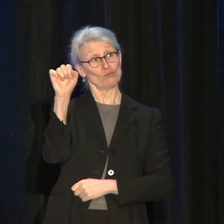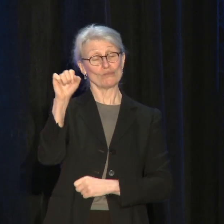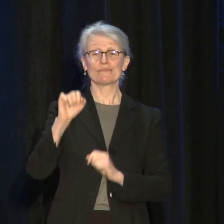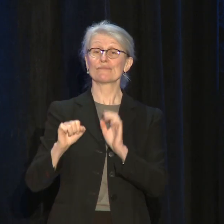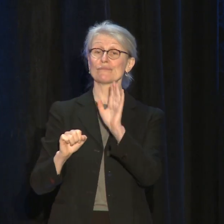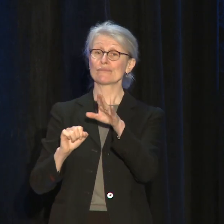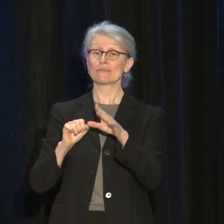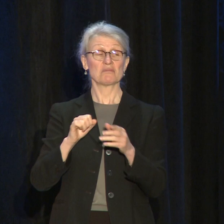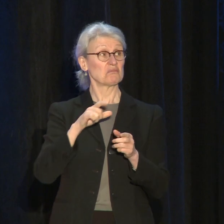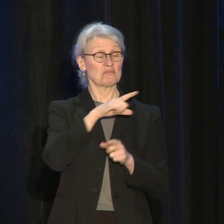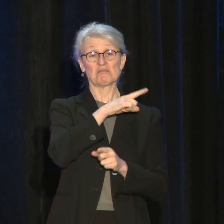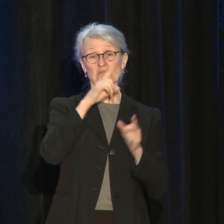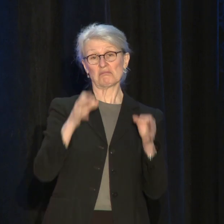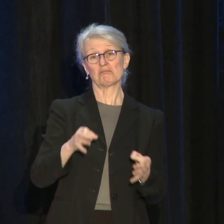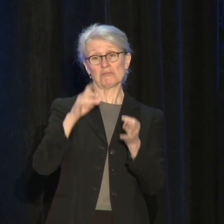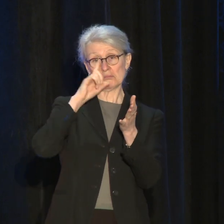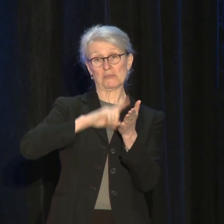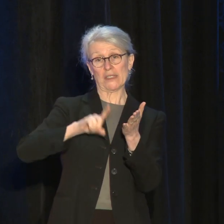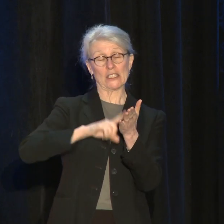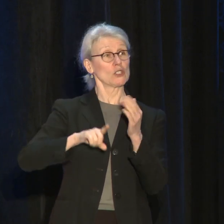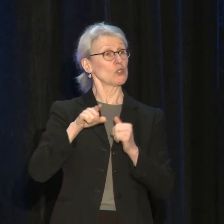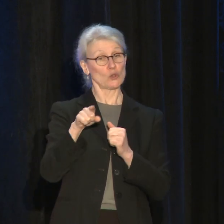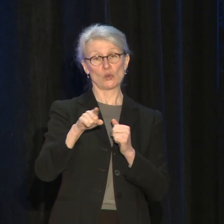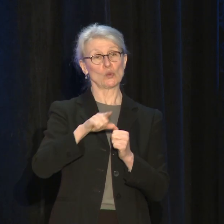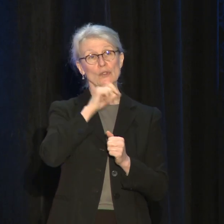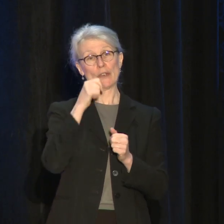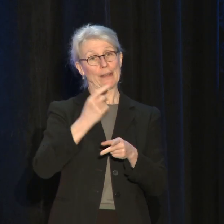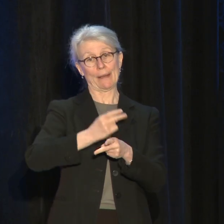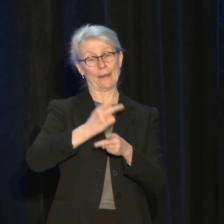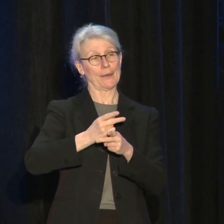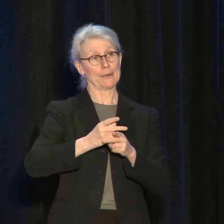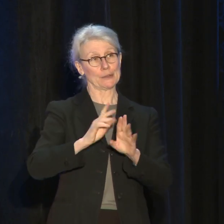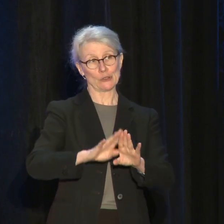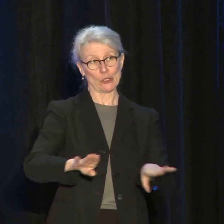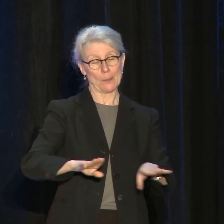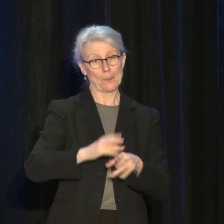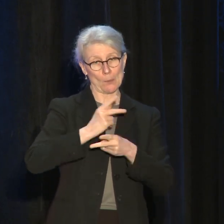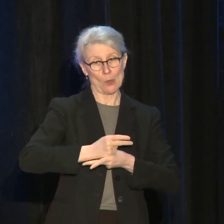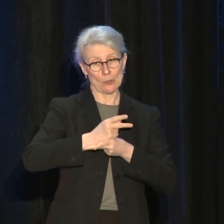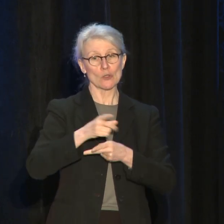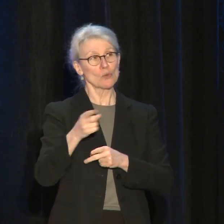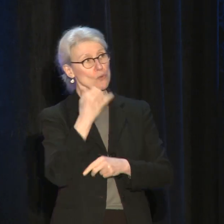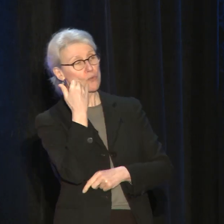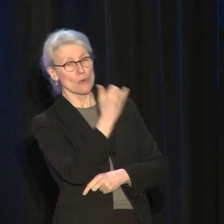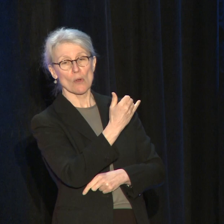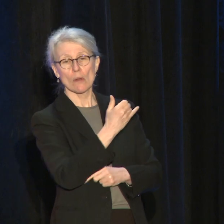under investigation for child maltreatment because of that call that she made. She had